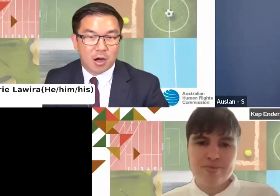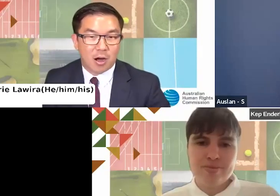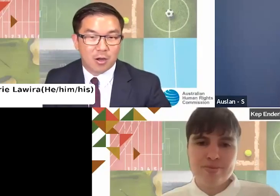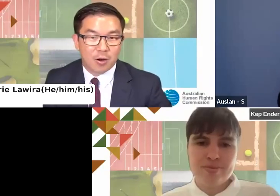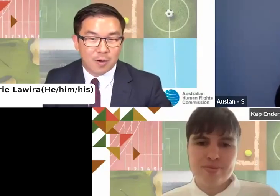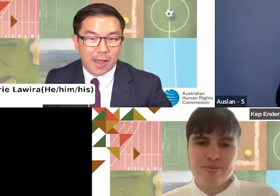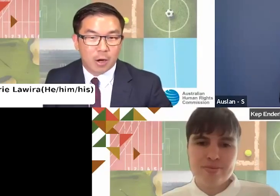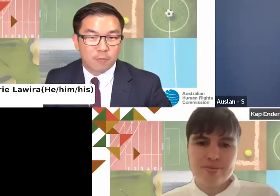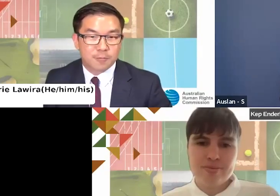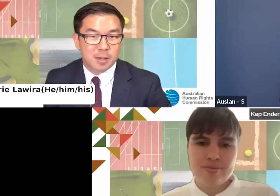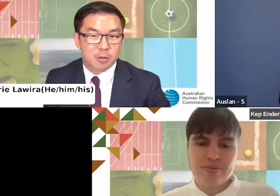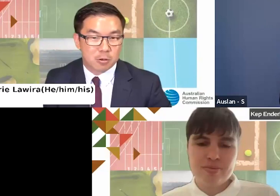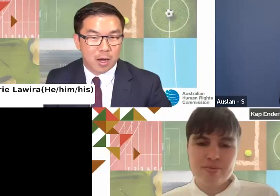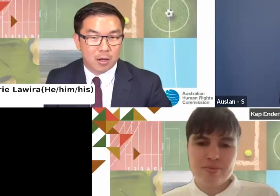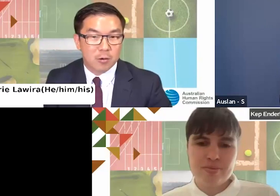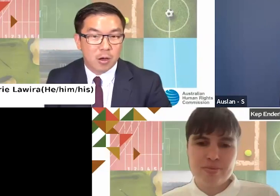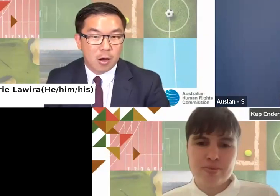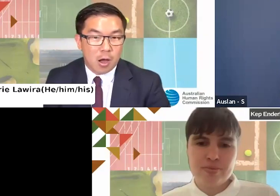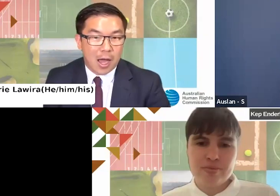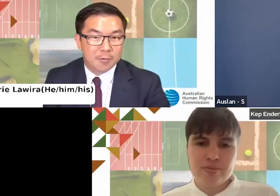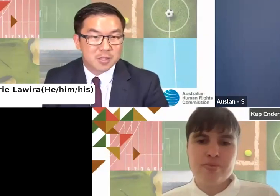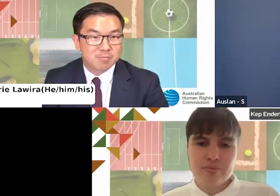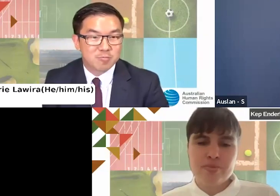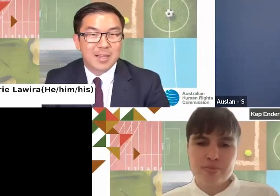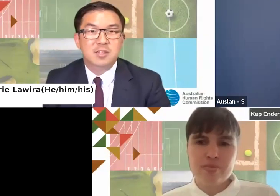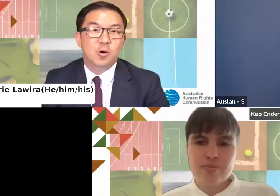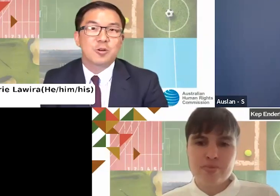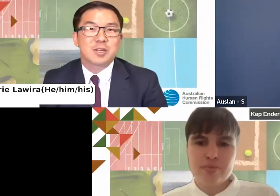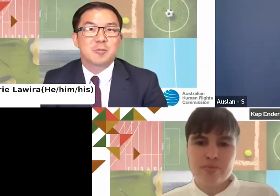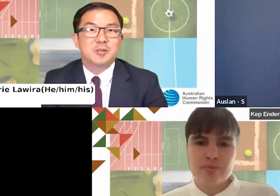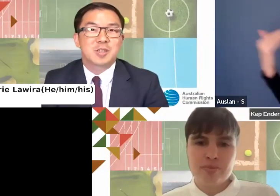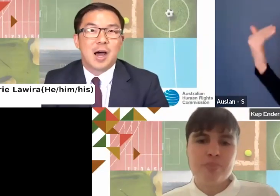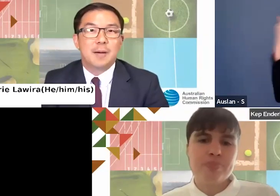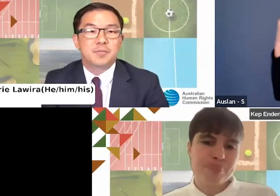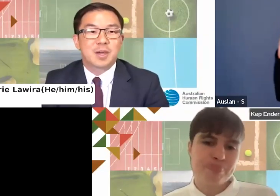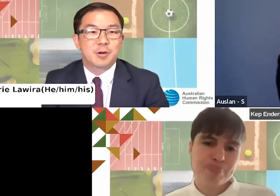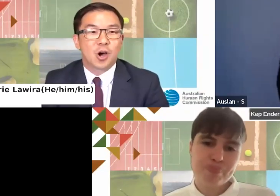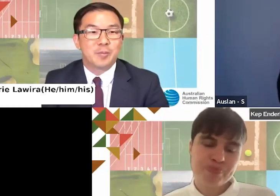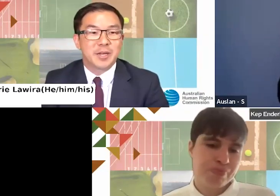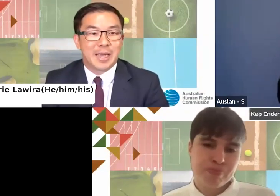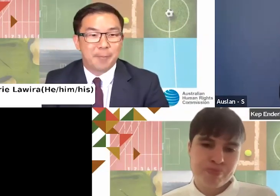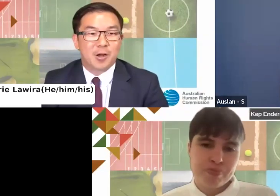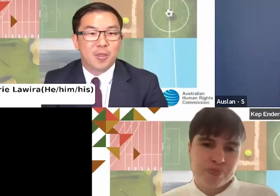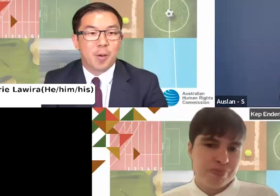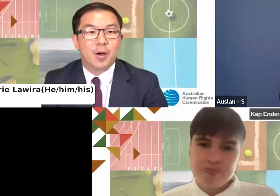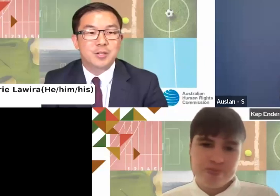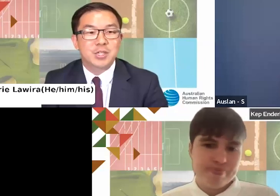I got heckled from someone in the crowd and it was a racist taunt. It was someone told me to get back on the boat